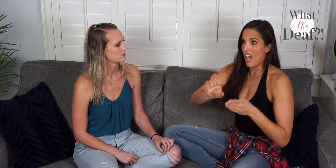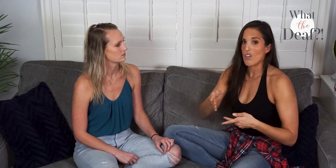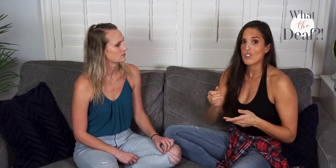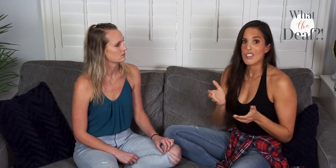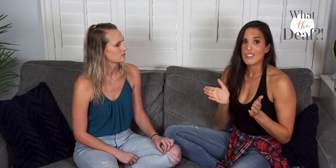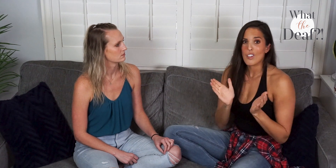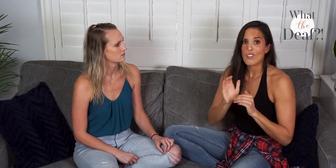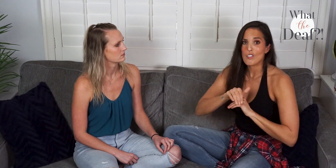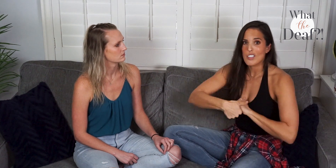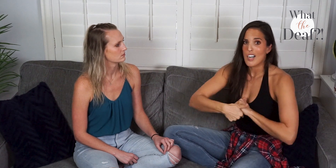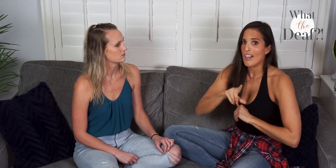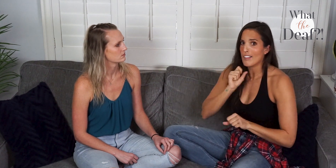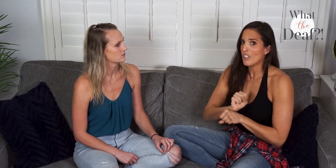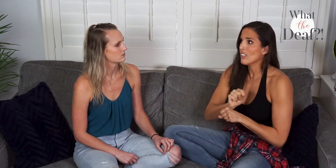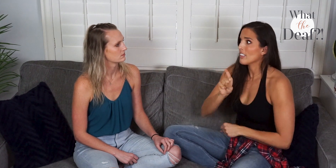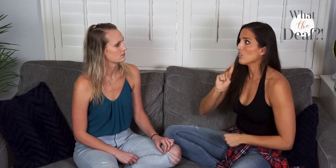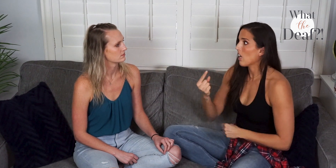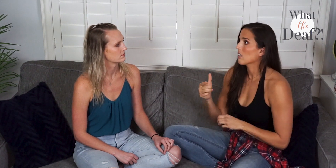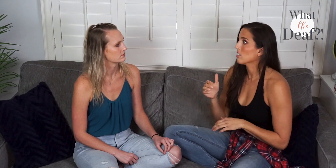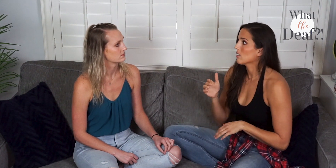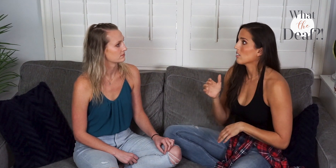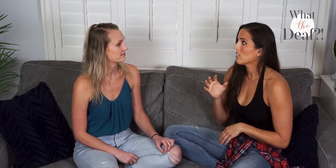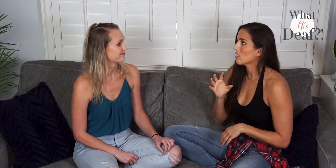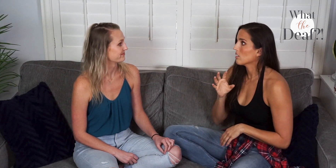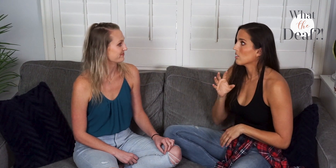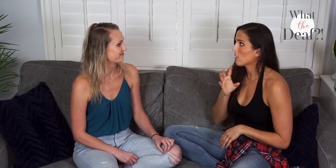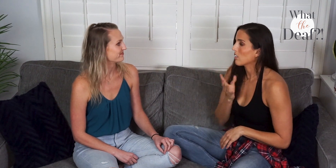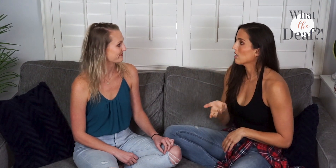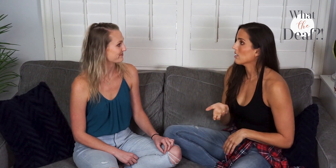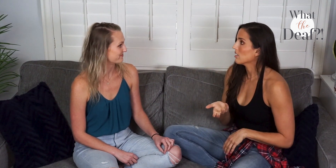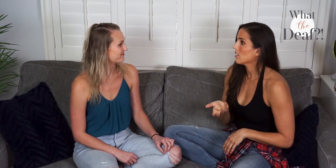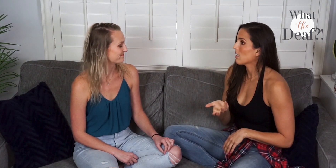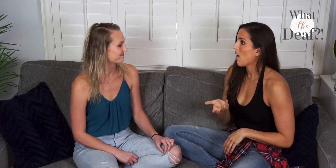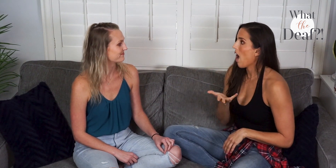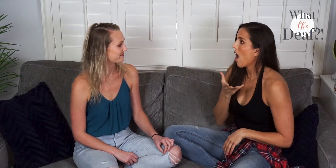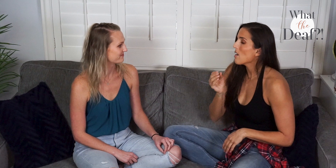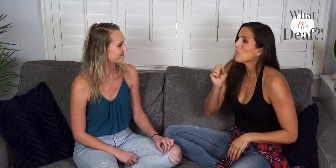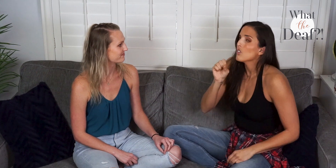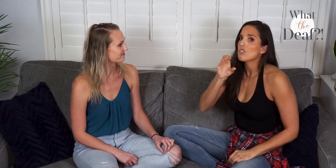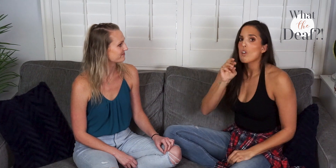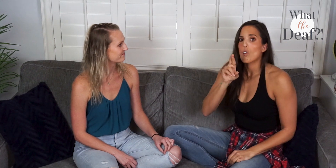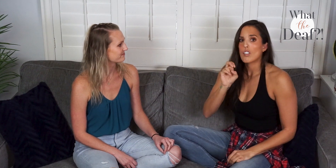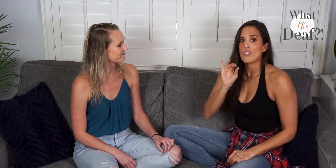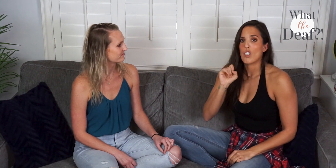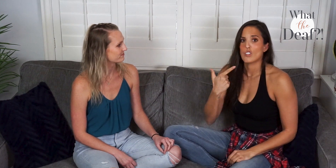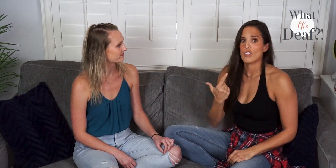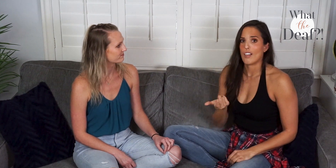And then we went back to his house and just talked for the rest of the night, literally just talked